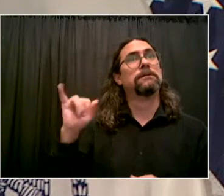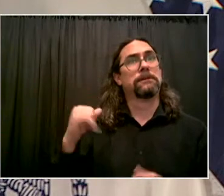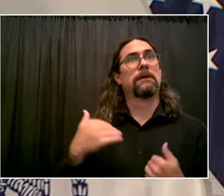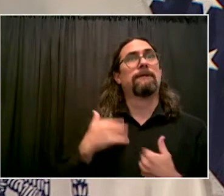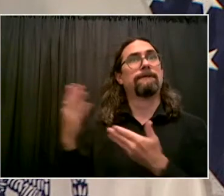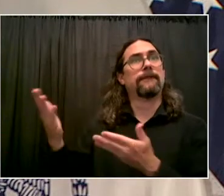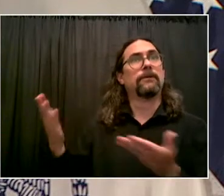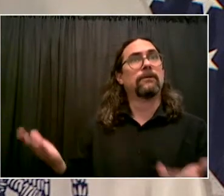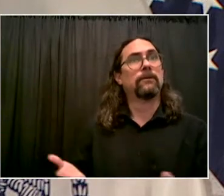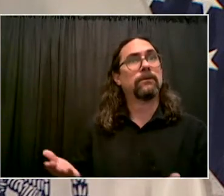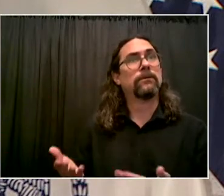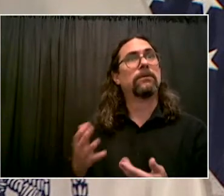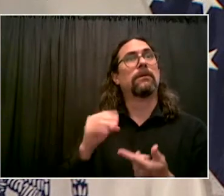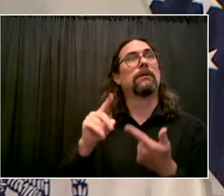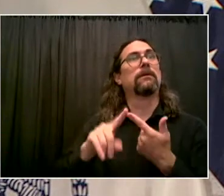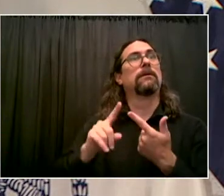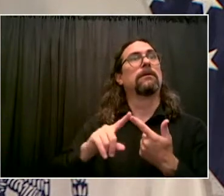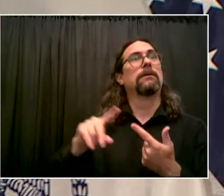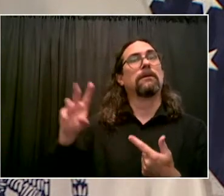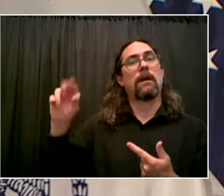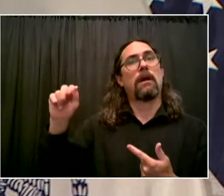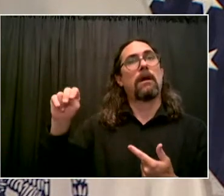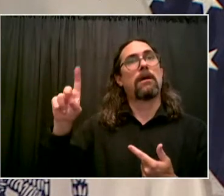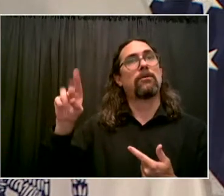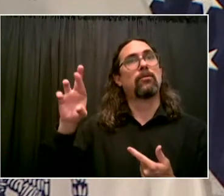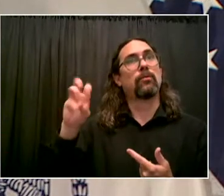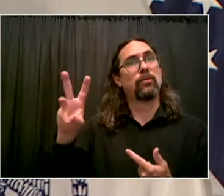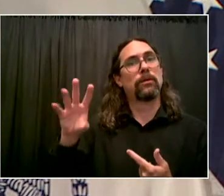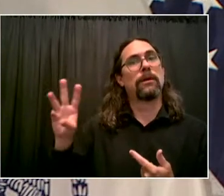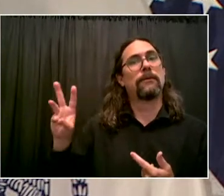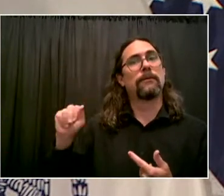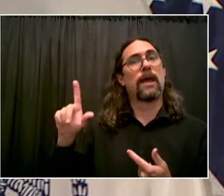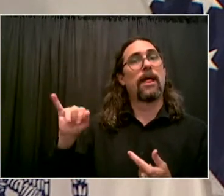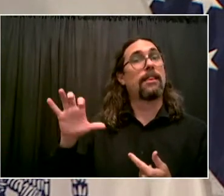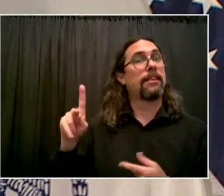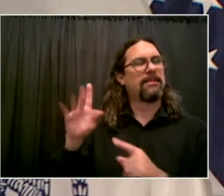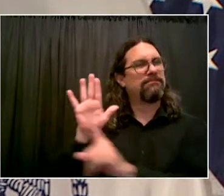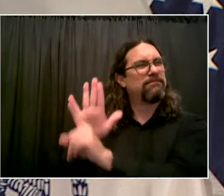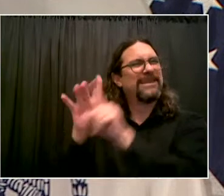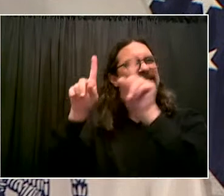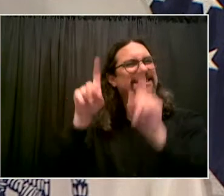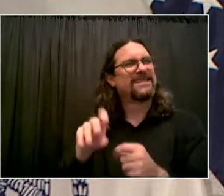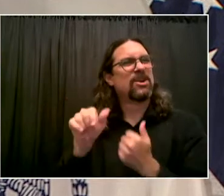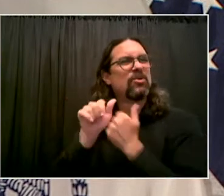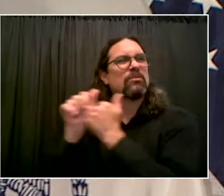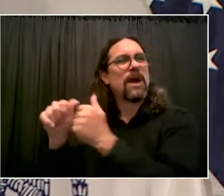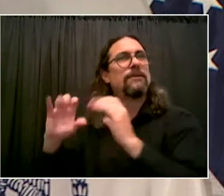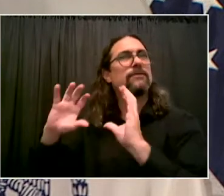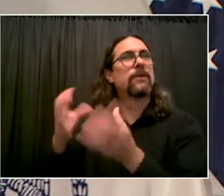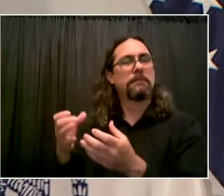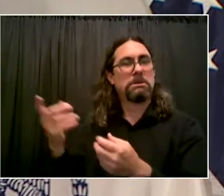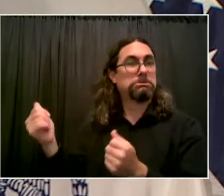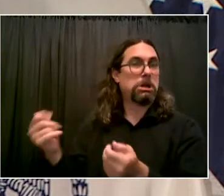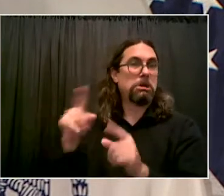IS CHIEF MEDICAL OFFICER FOR TEST AND TRACE HEALTH AND HOSPITALS. SOMETHING TO